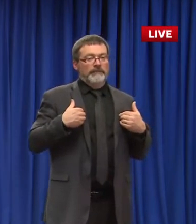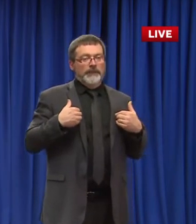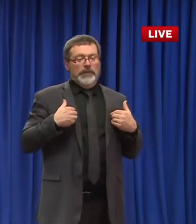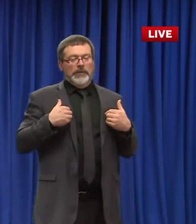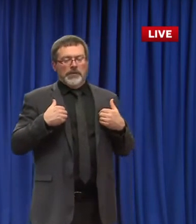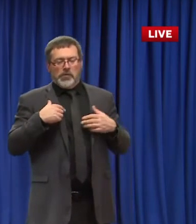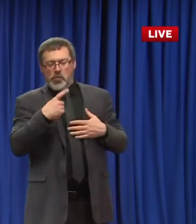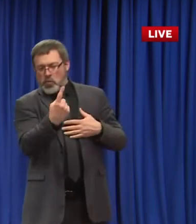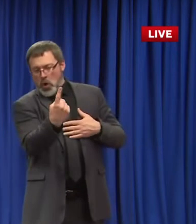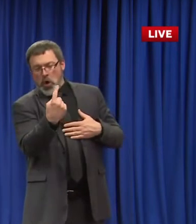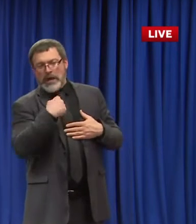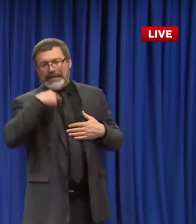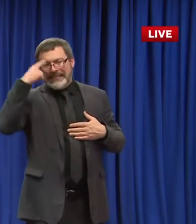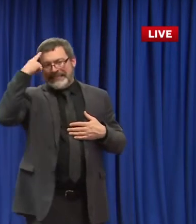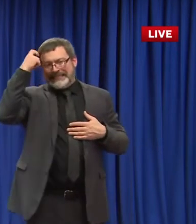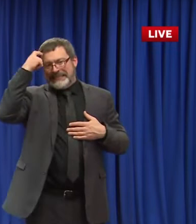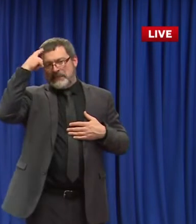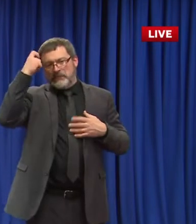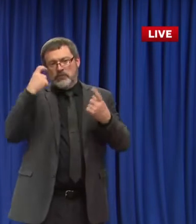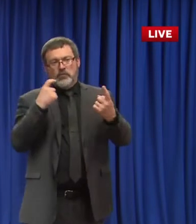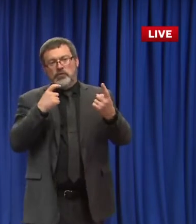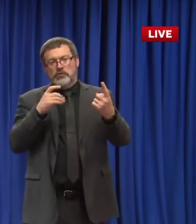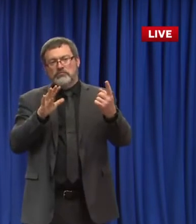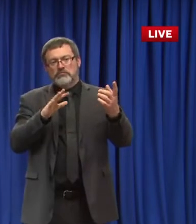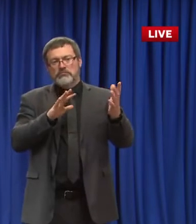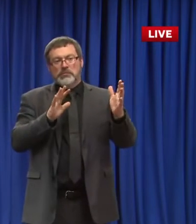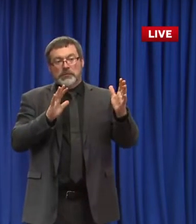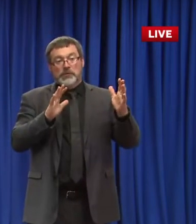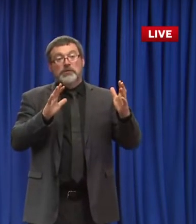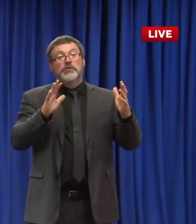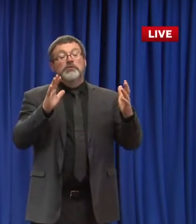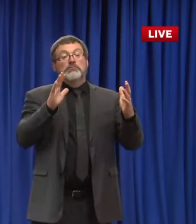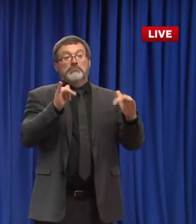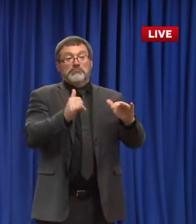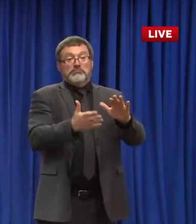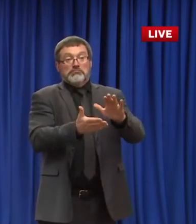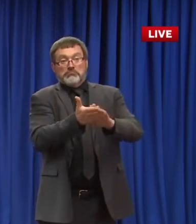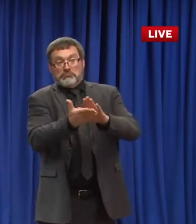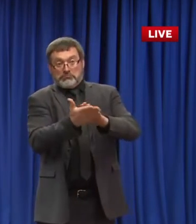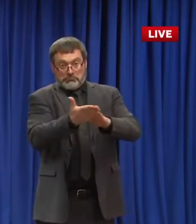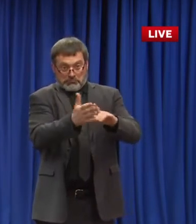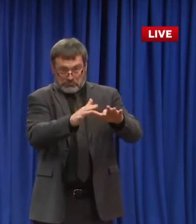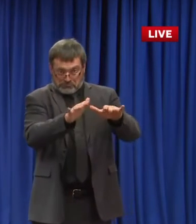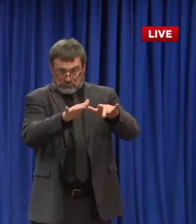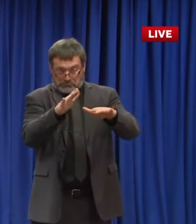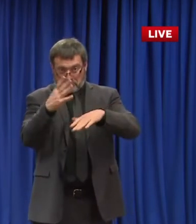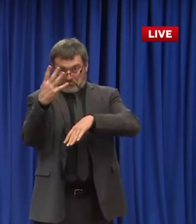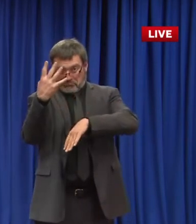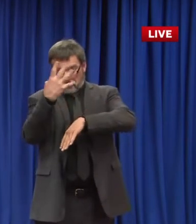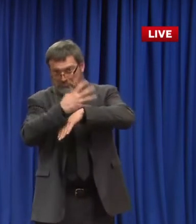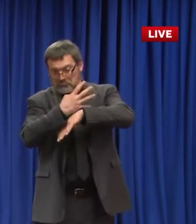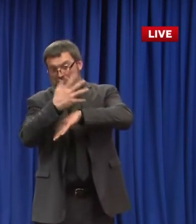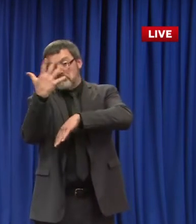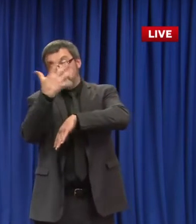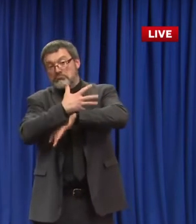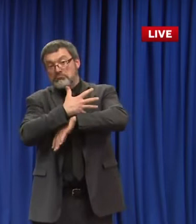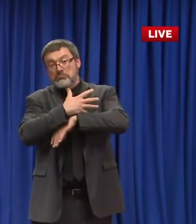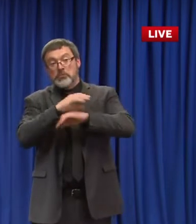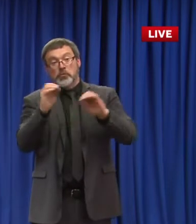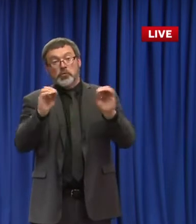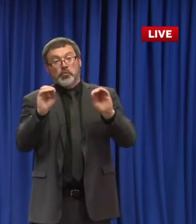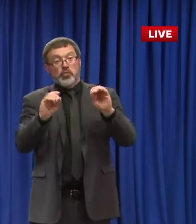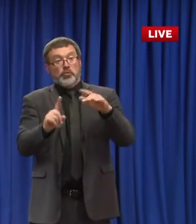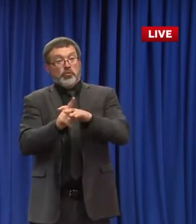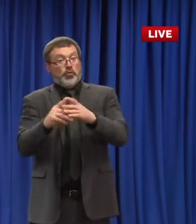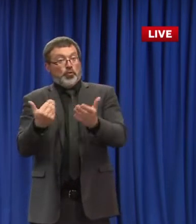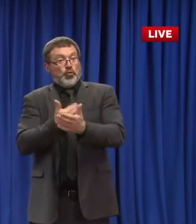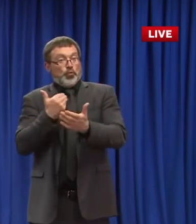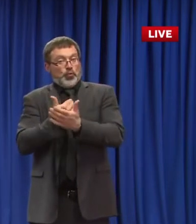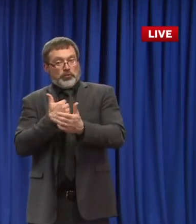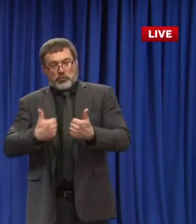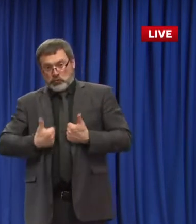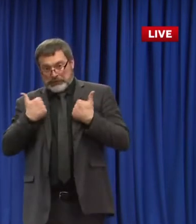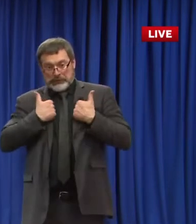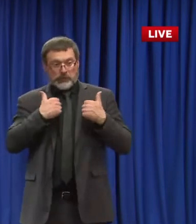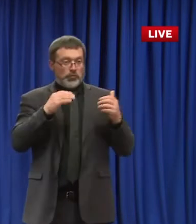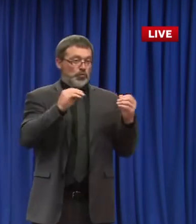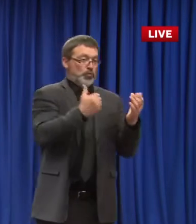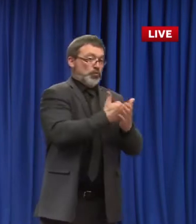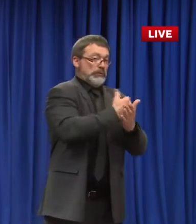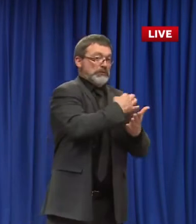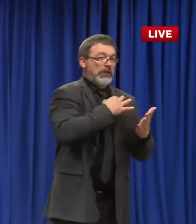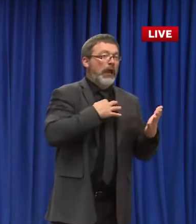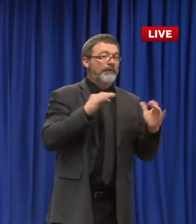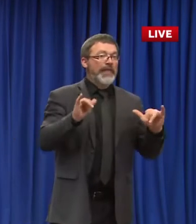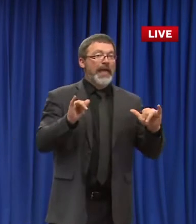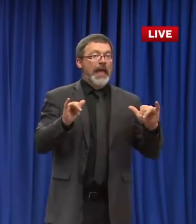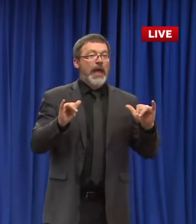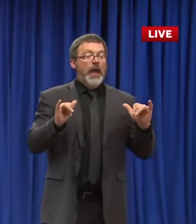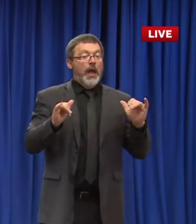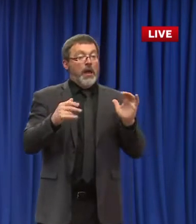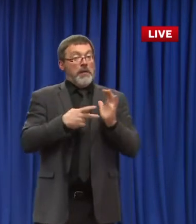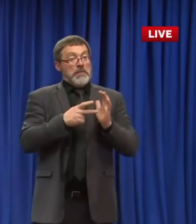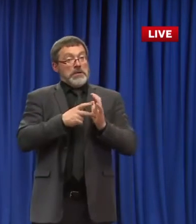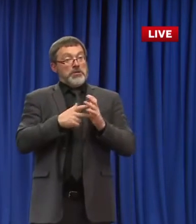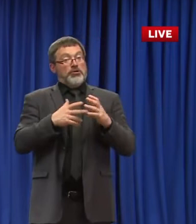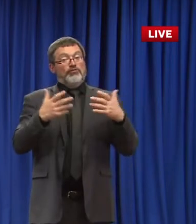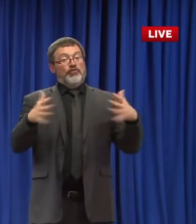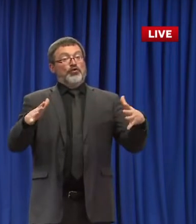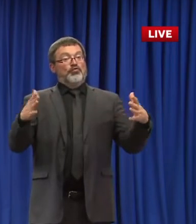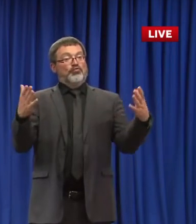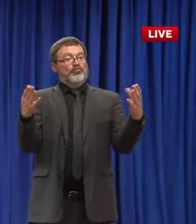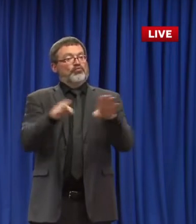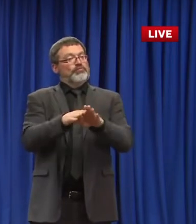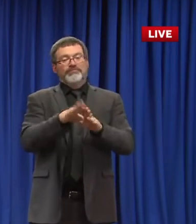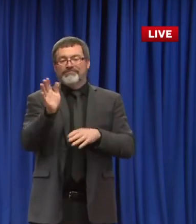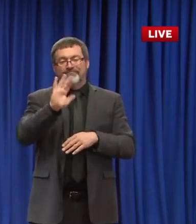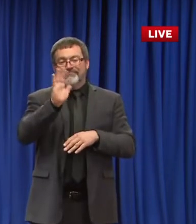SO, YOU KNOW HAVING HAVING FOUR AND FIVE DAYS THAT THAT THAT YOU DON’T SEE NEW ACTIVE ONSET OF SYMPTOMS IS GOOD BEFORE WE CLOSE AND OUTBREAK WE HAVE TO SEE 14 DAYS OF NO NEW ONSET OF